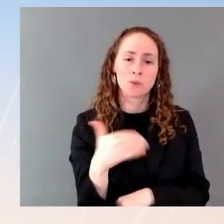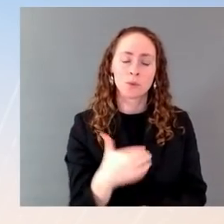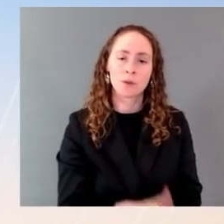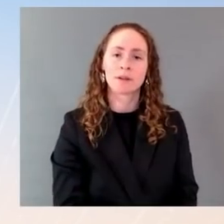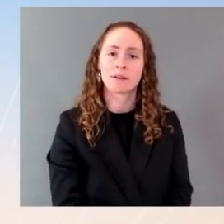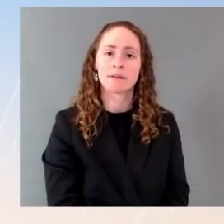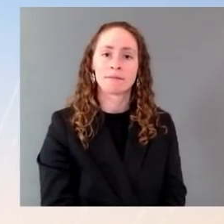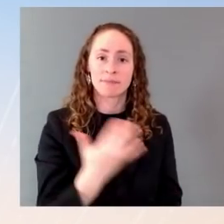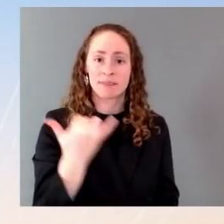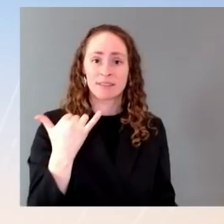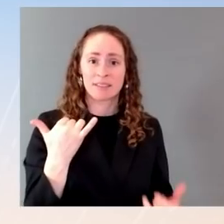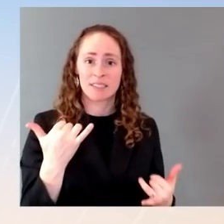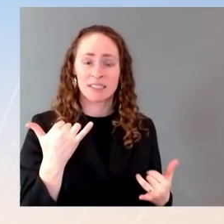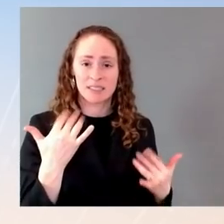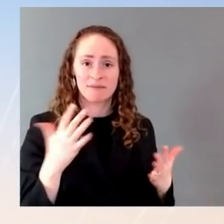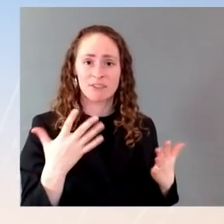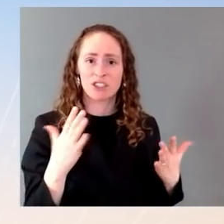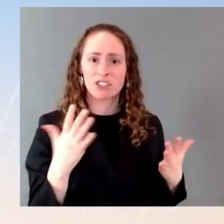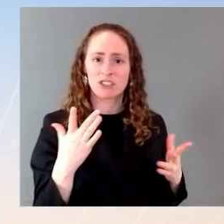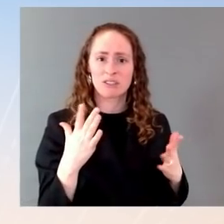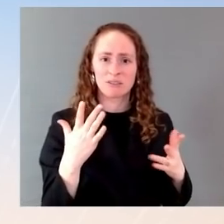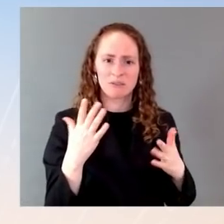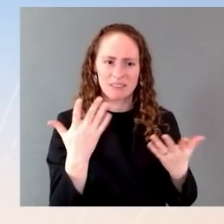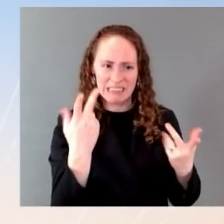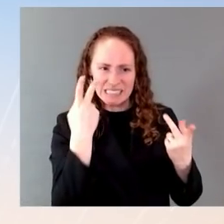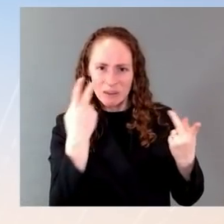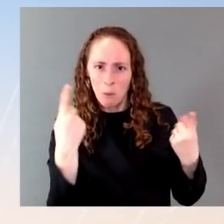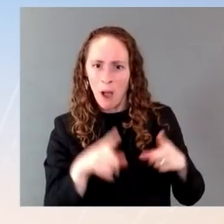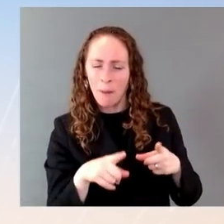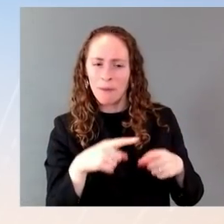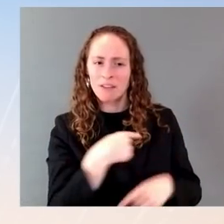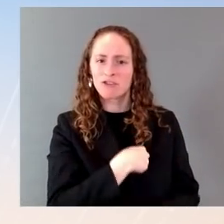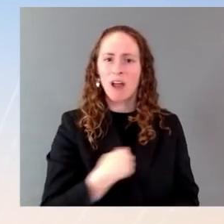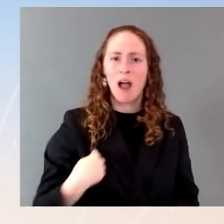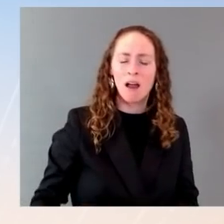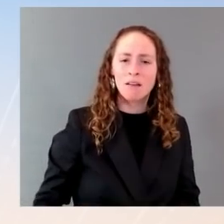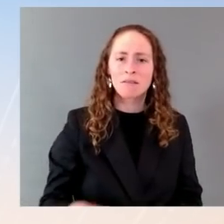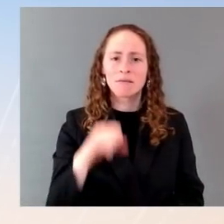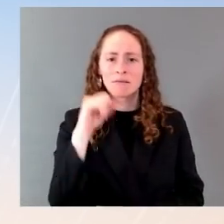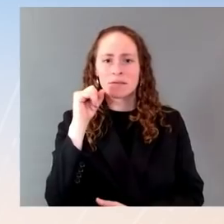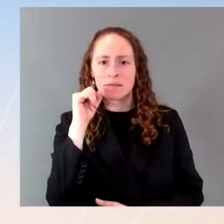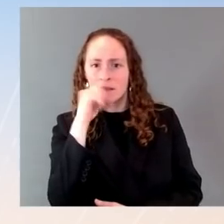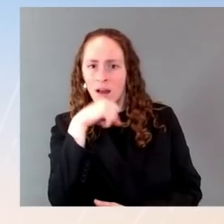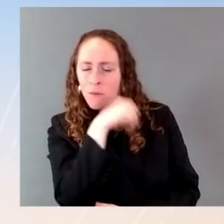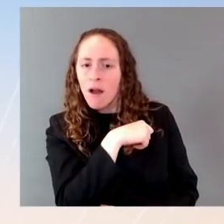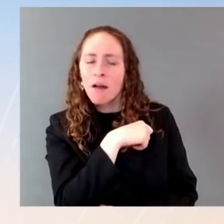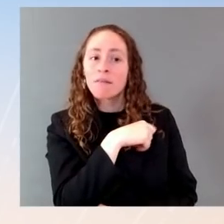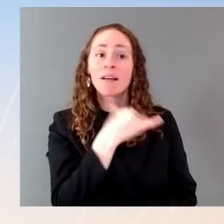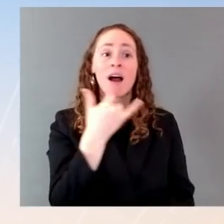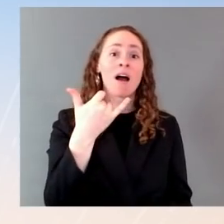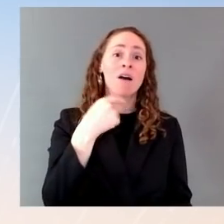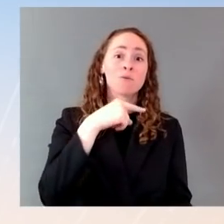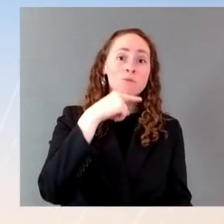on the border with Ukraine. Candidate Biden campaigned on a pledge to restore America's credibility on the world stage